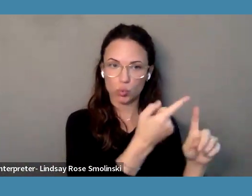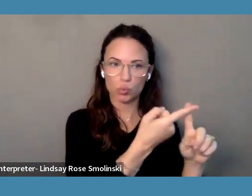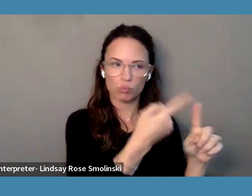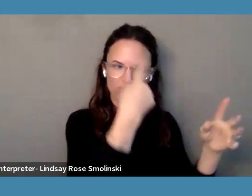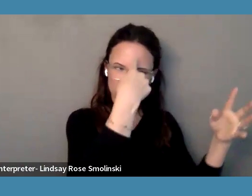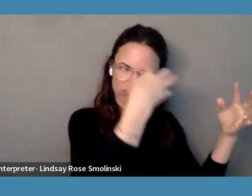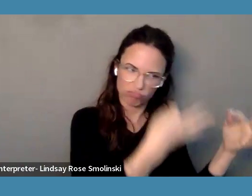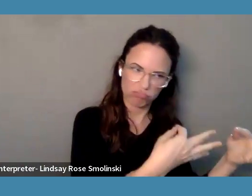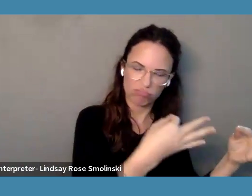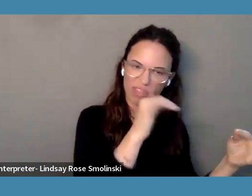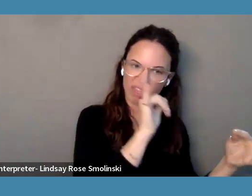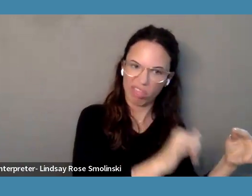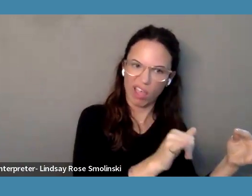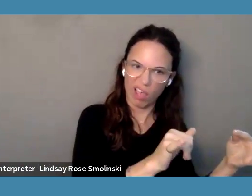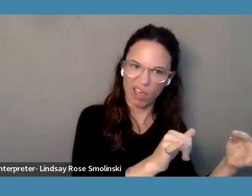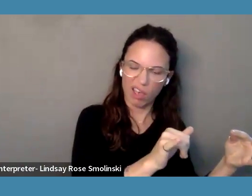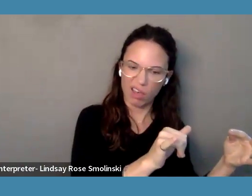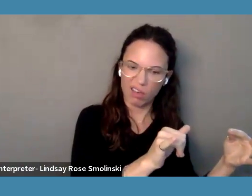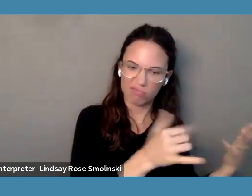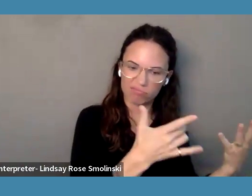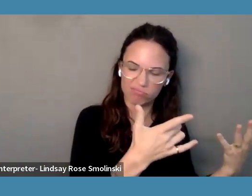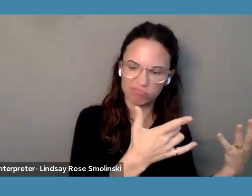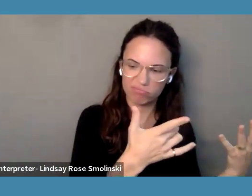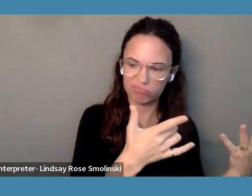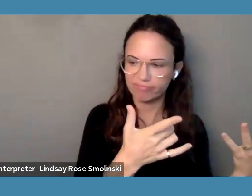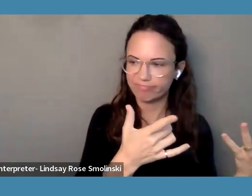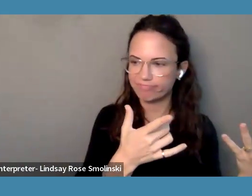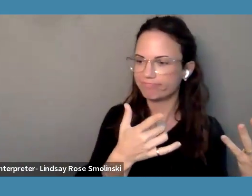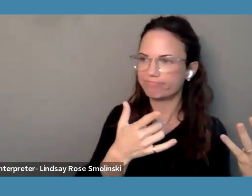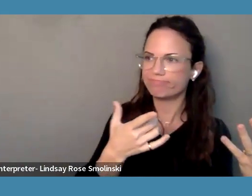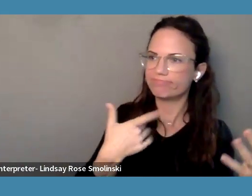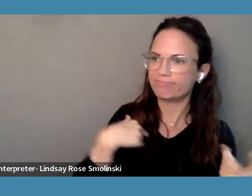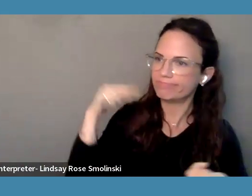that adverse determination, they should have